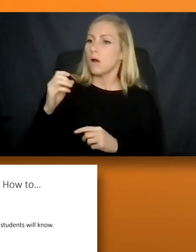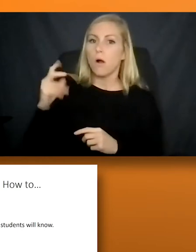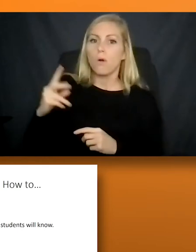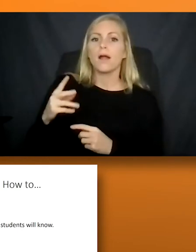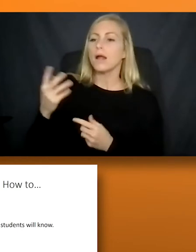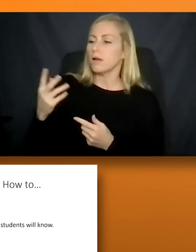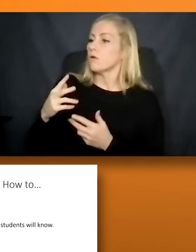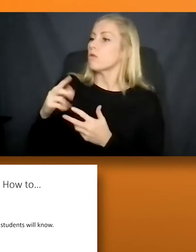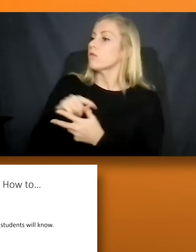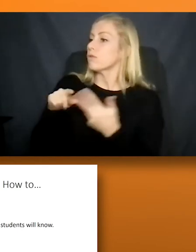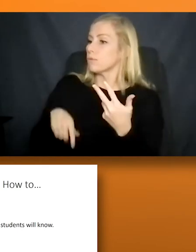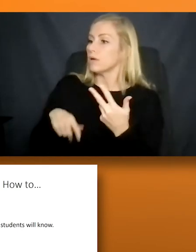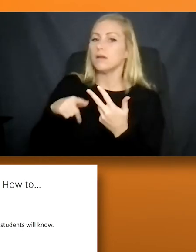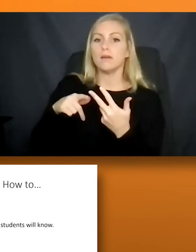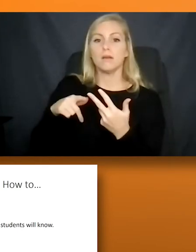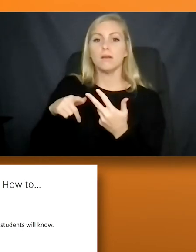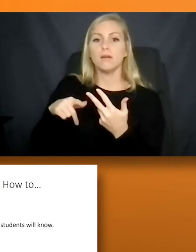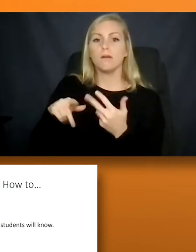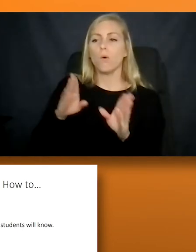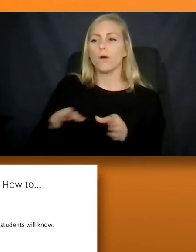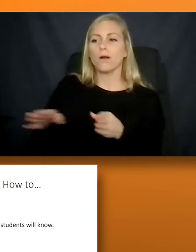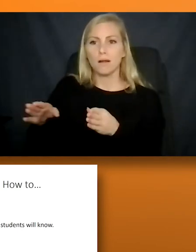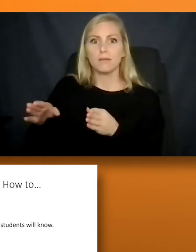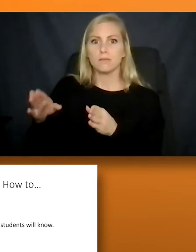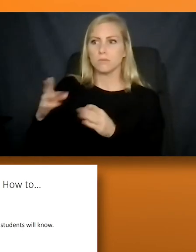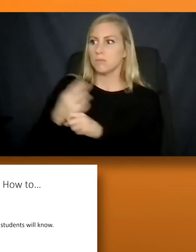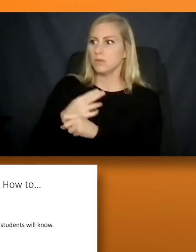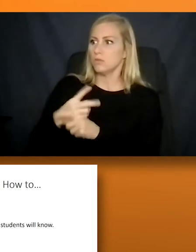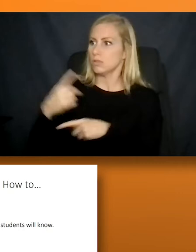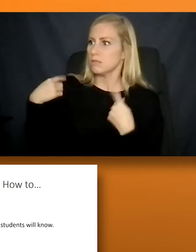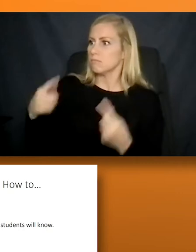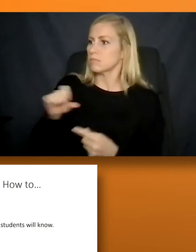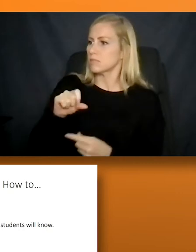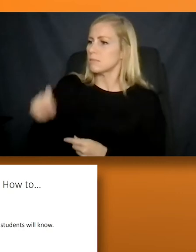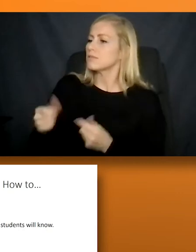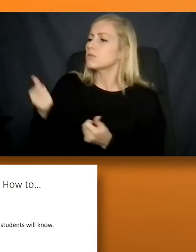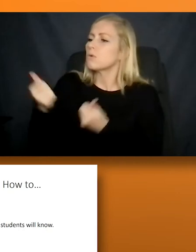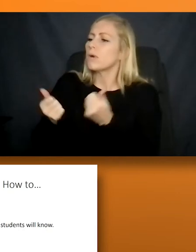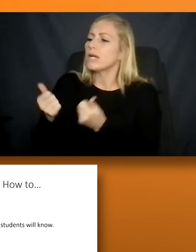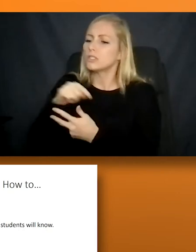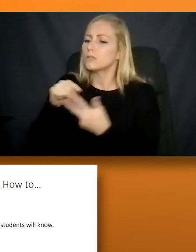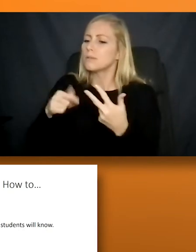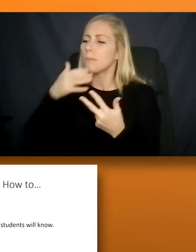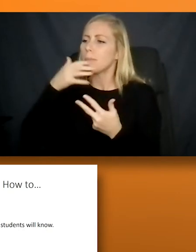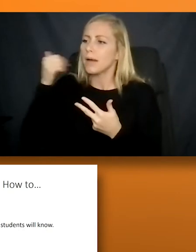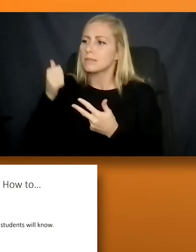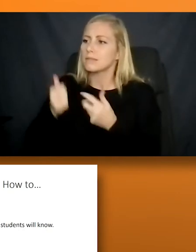"OK, here's 3 graphic organizers "we've been using all semester. Which one do you think would help you the most?" And then they can work through,